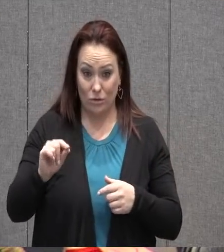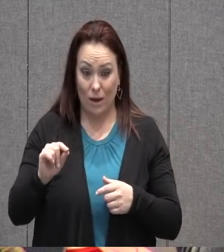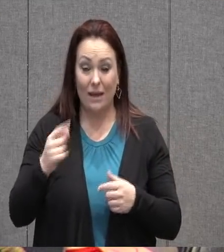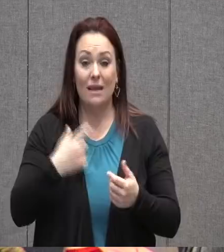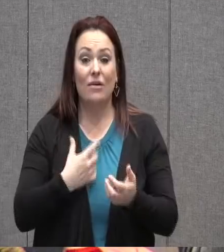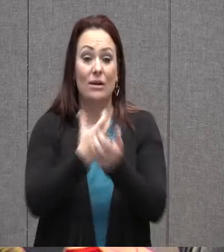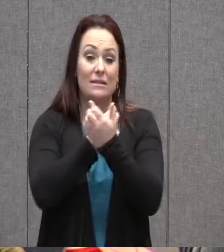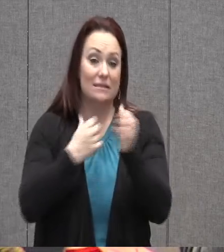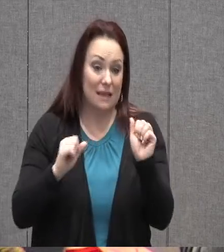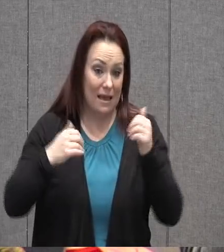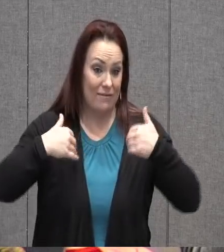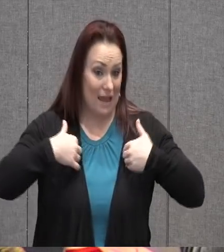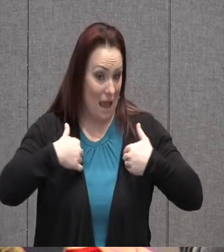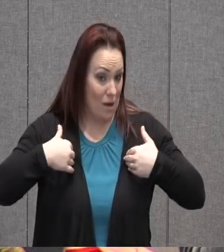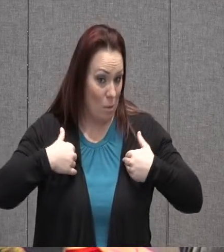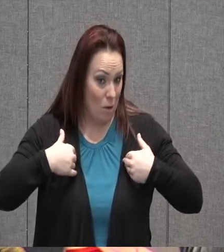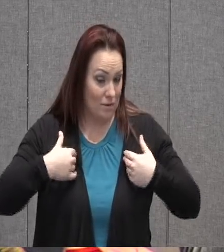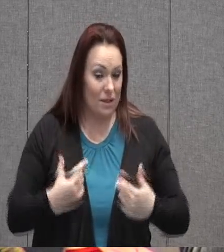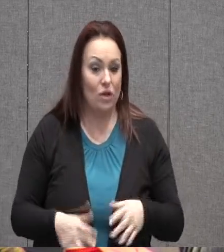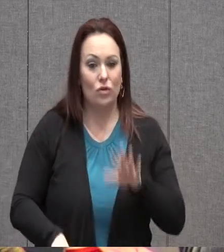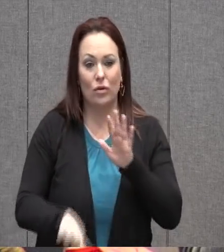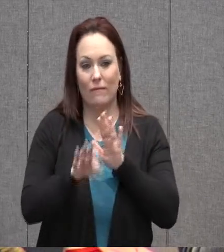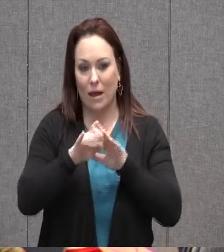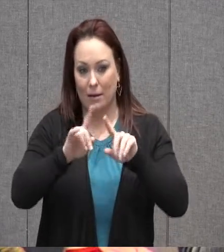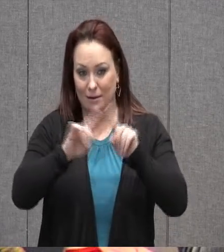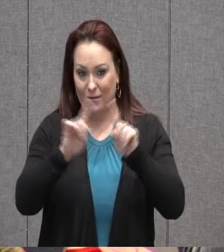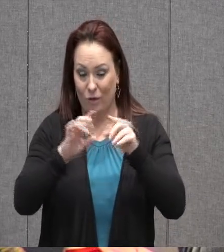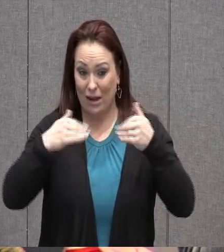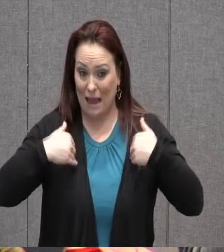and so you could find different animals on the back of the coins as well.